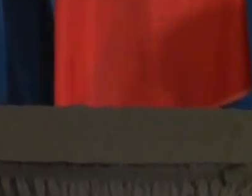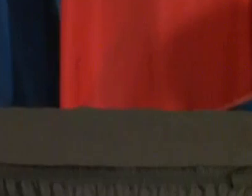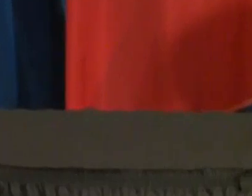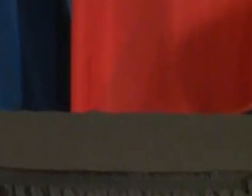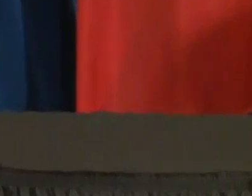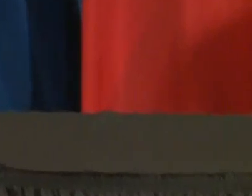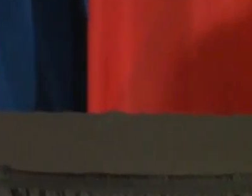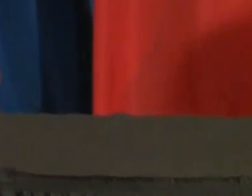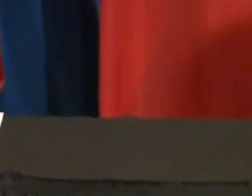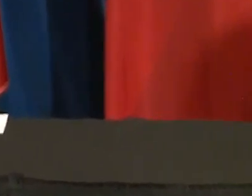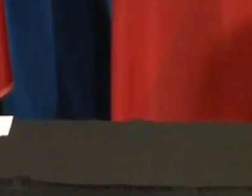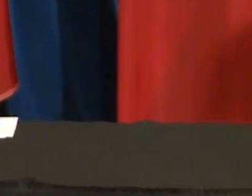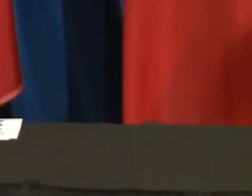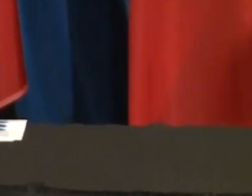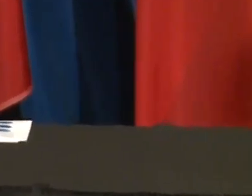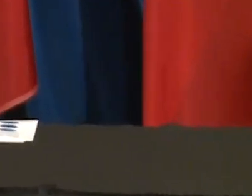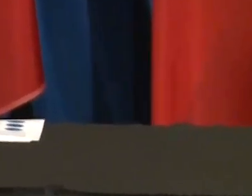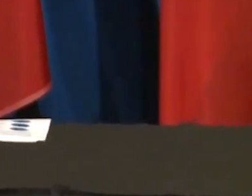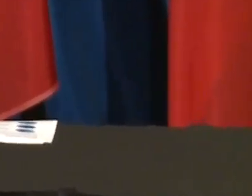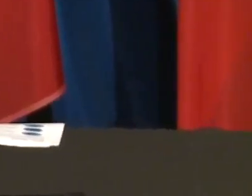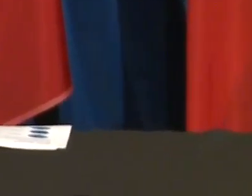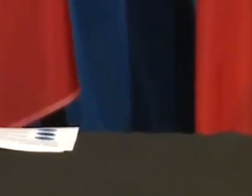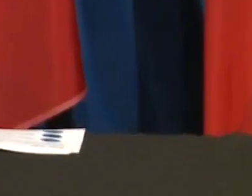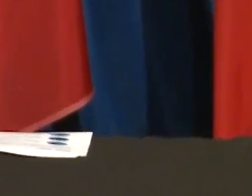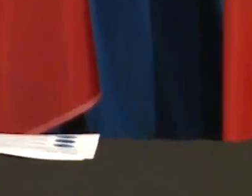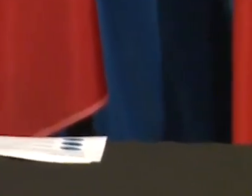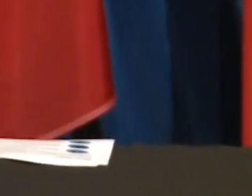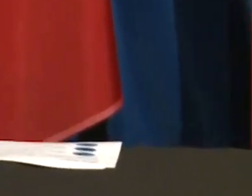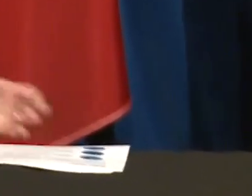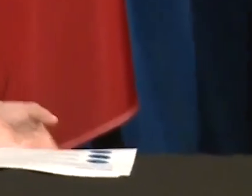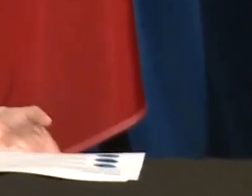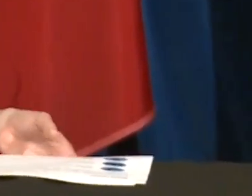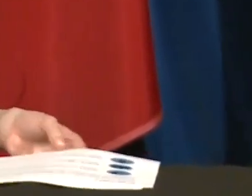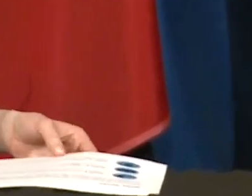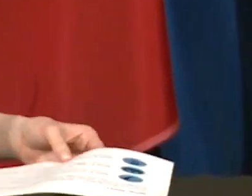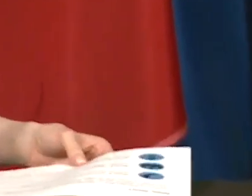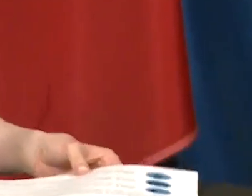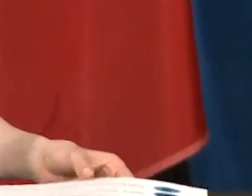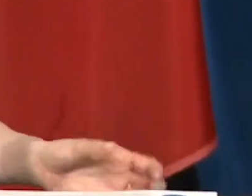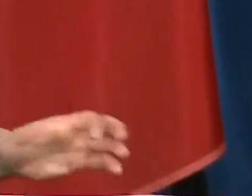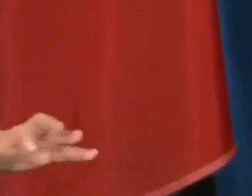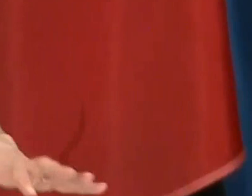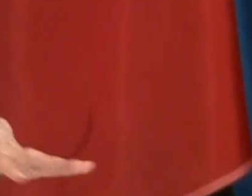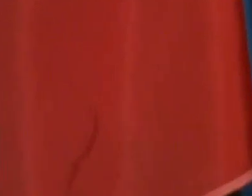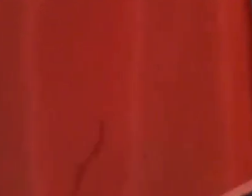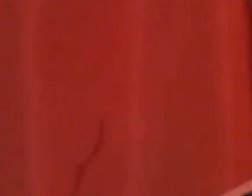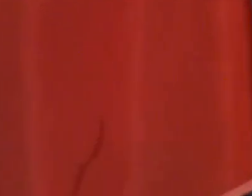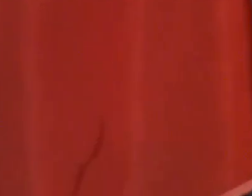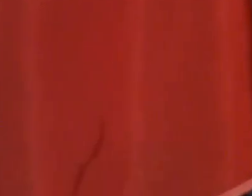I'm delighted to have the chance to come speak to you about testing it into your questions as they come up.